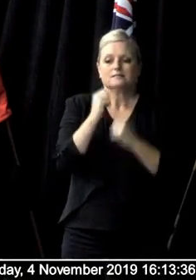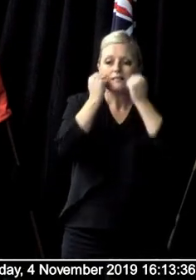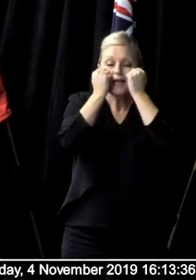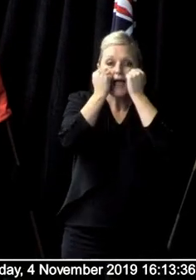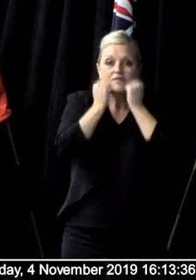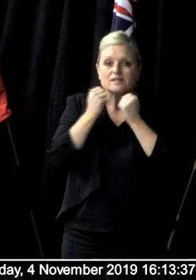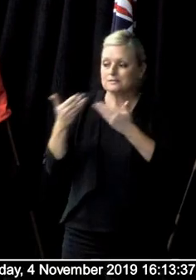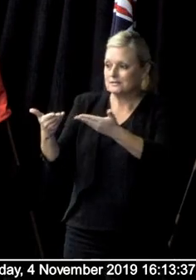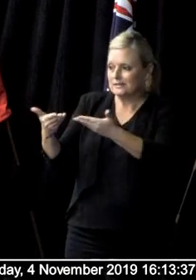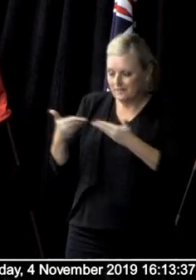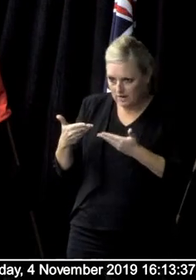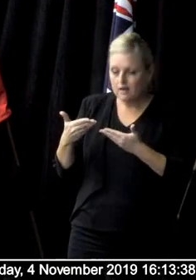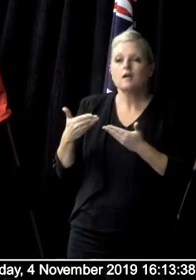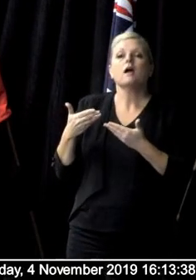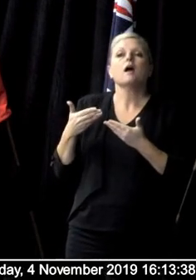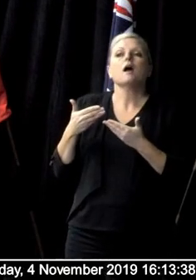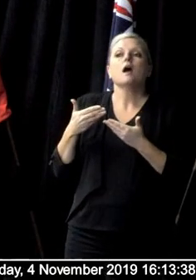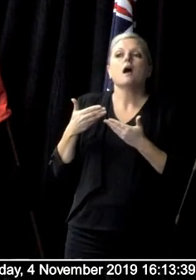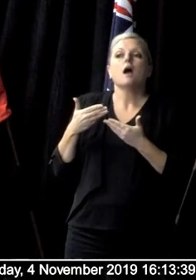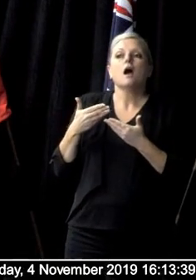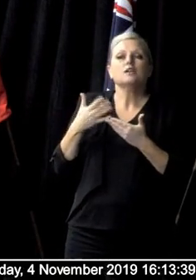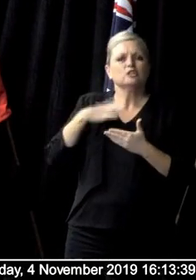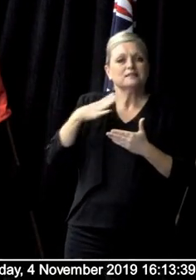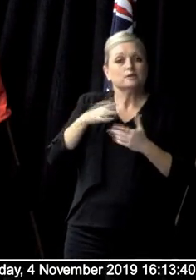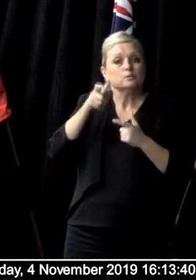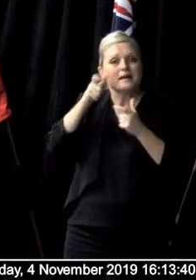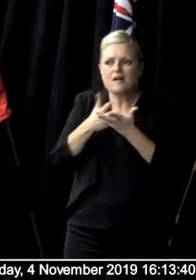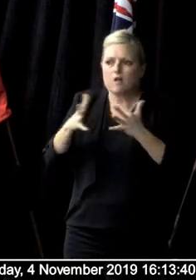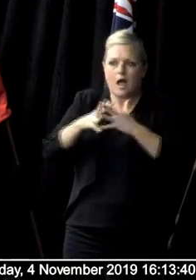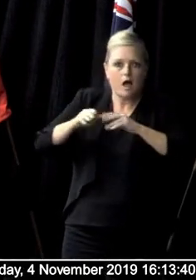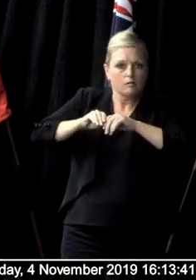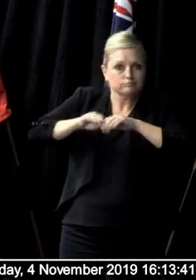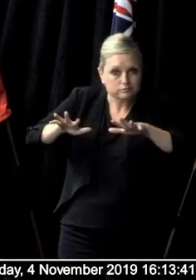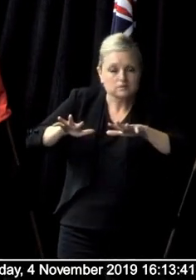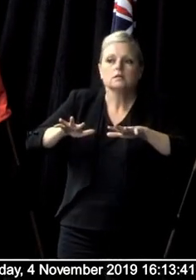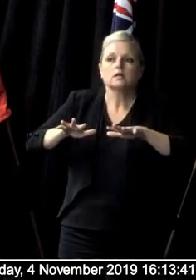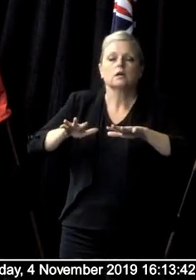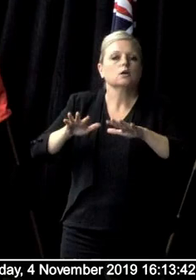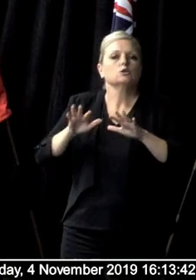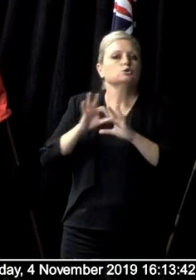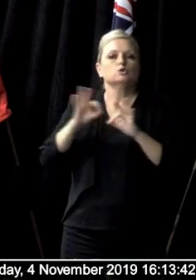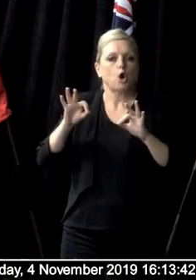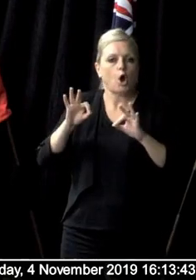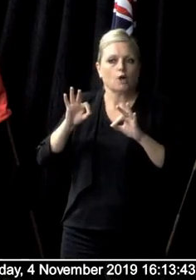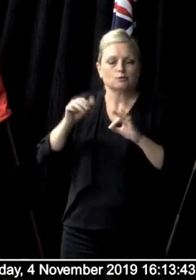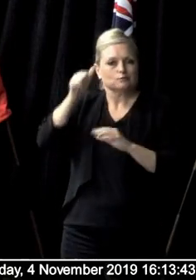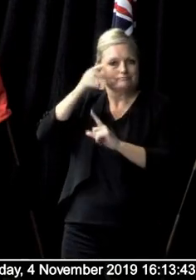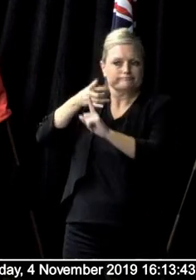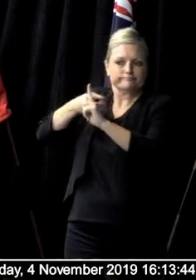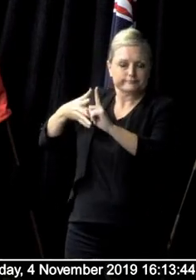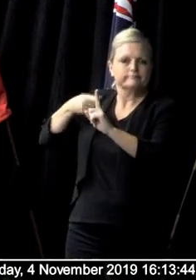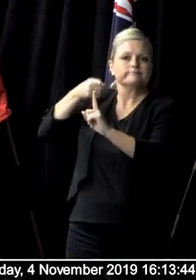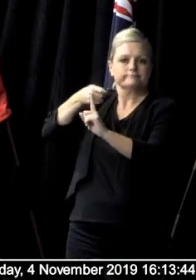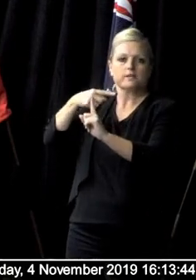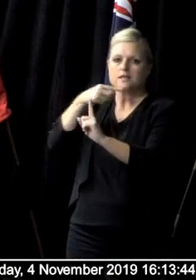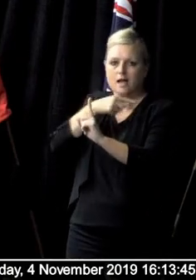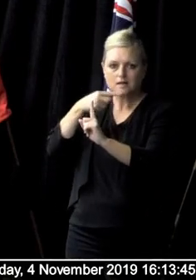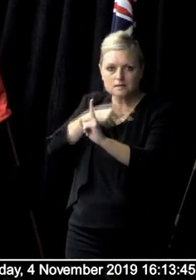evidence, should be careful so as not to make reference to her son or to the school